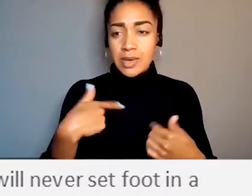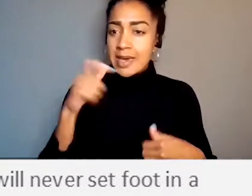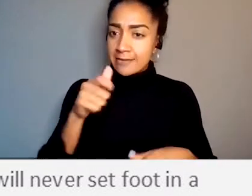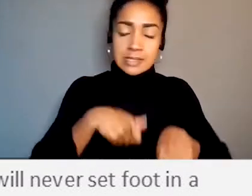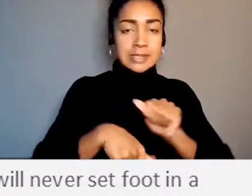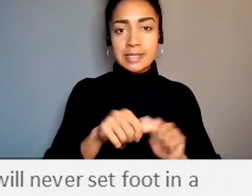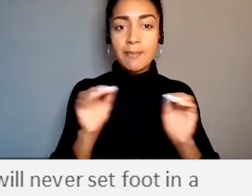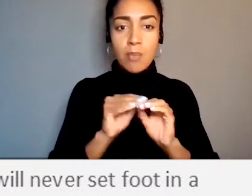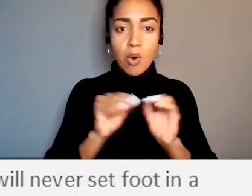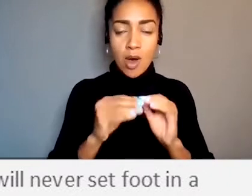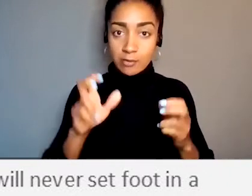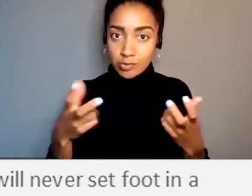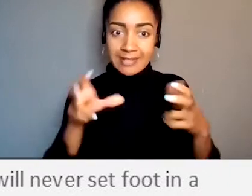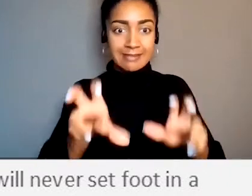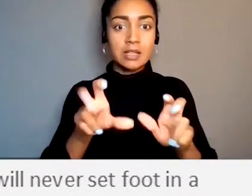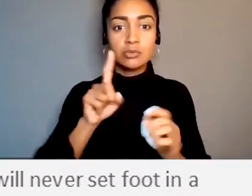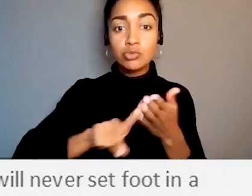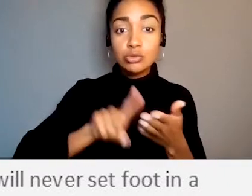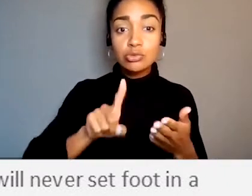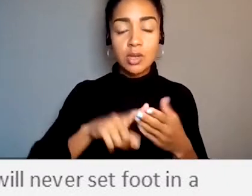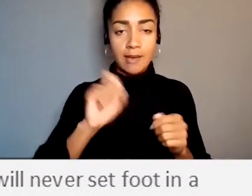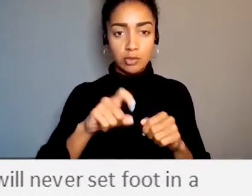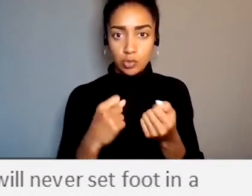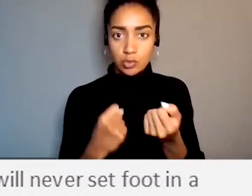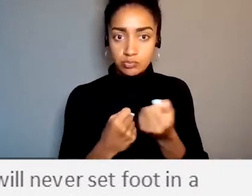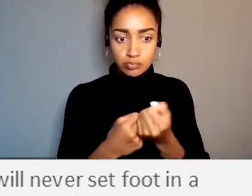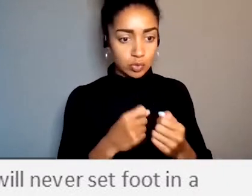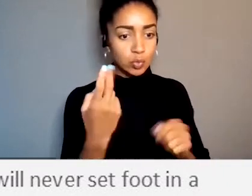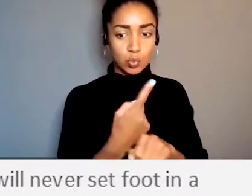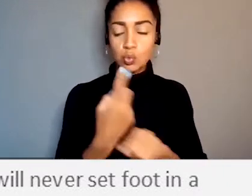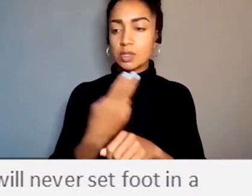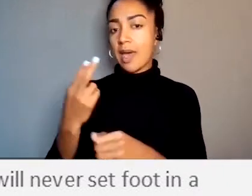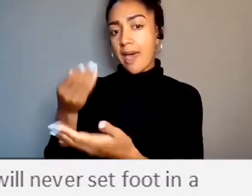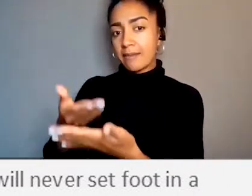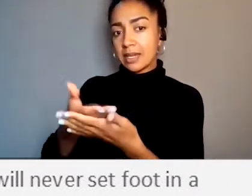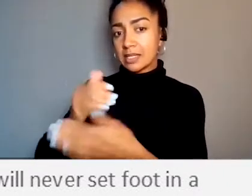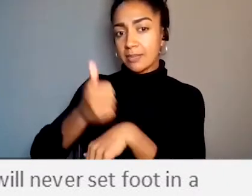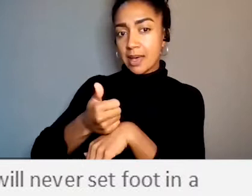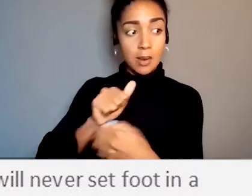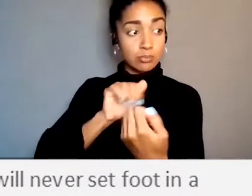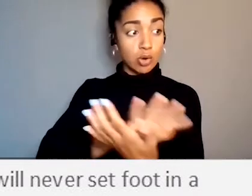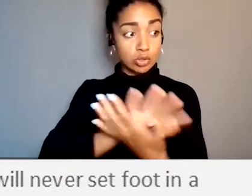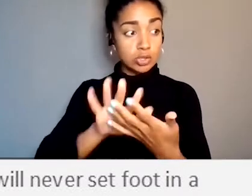We must implement evidence-based approaches. We must strengthen our partnerships. As women,